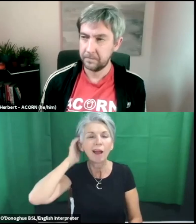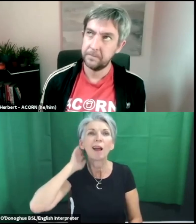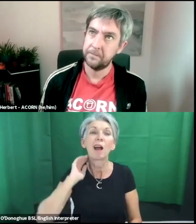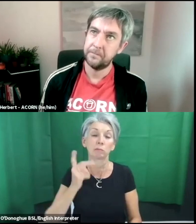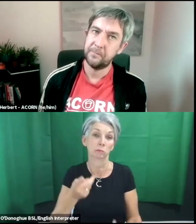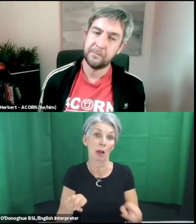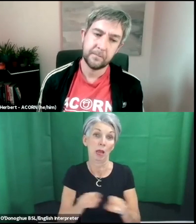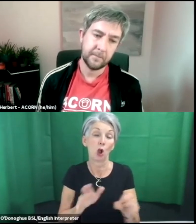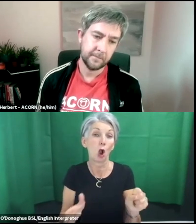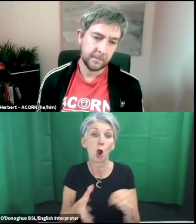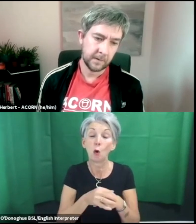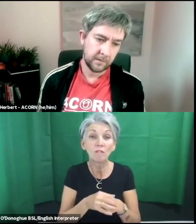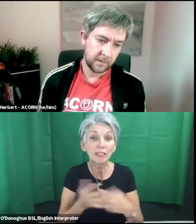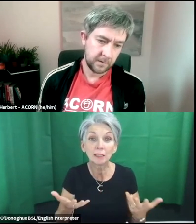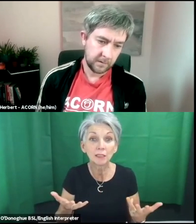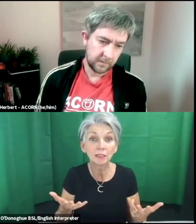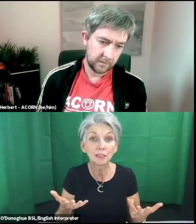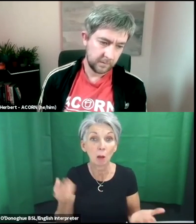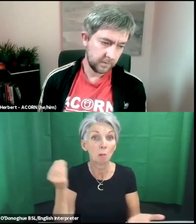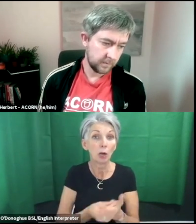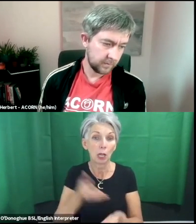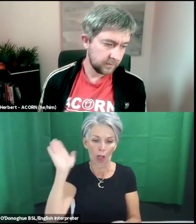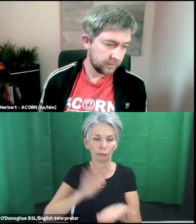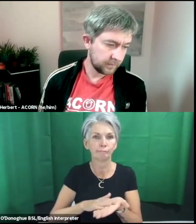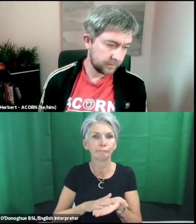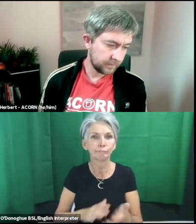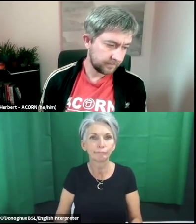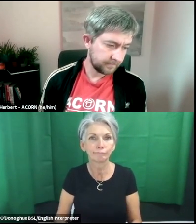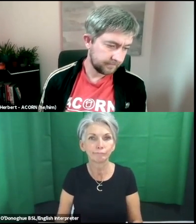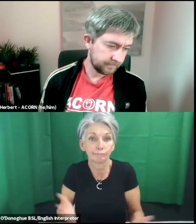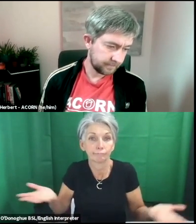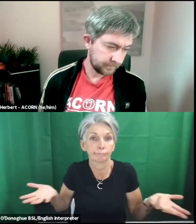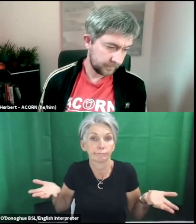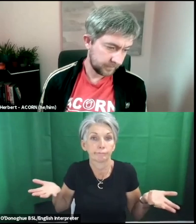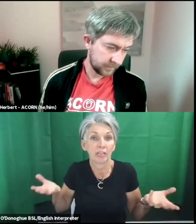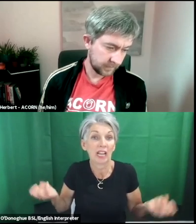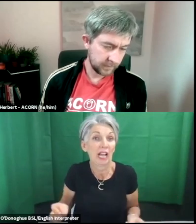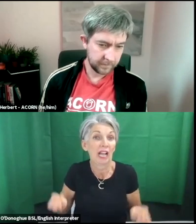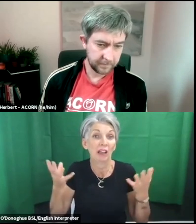your money because you just have to give up all your freelance days.